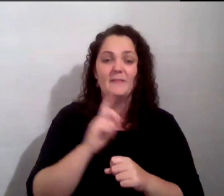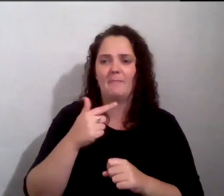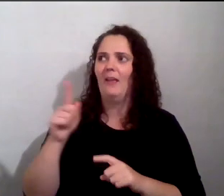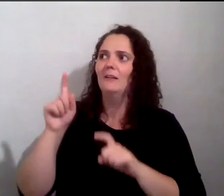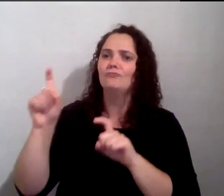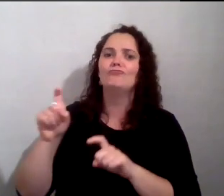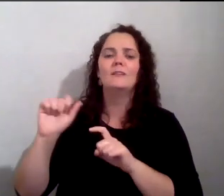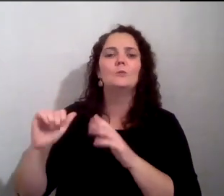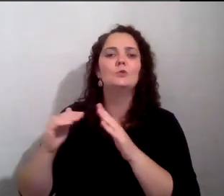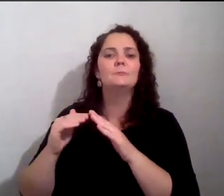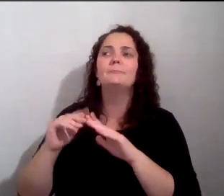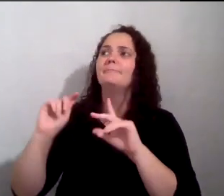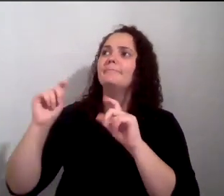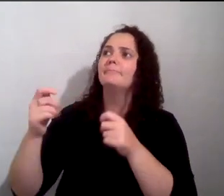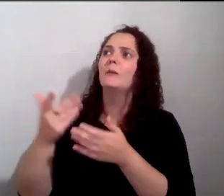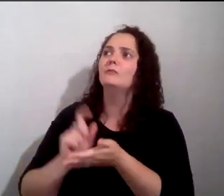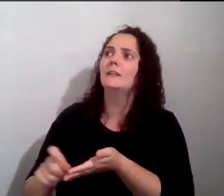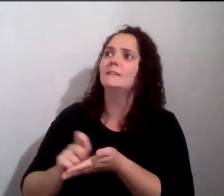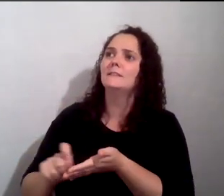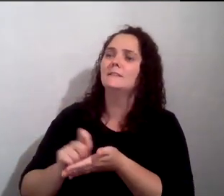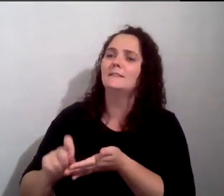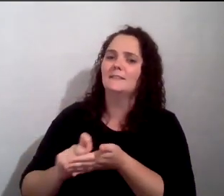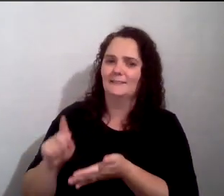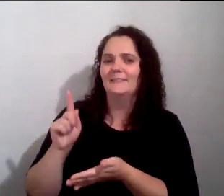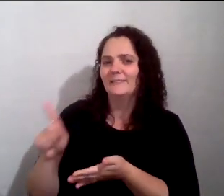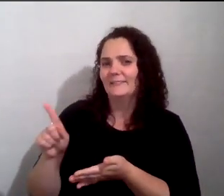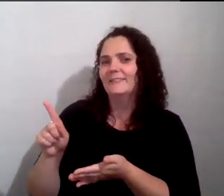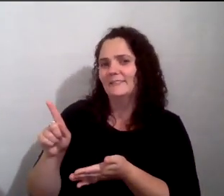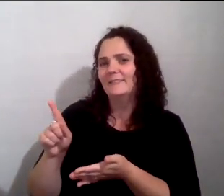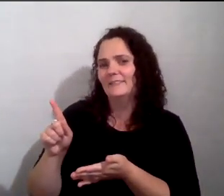admirer of Fairweather's work, for that commitment to his art